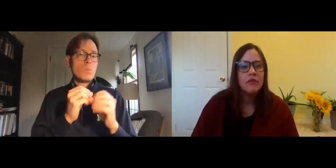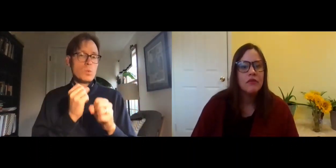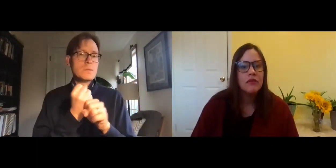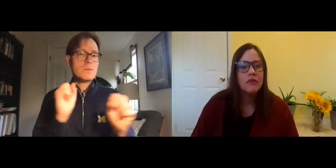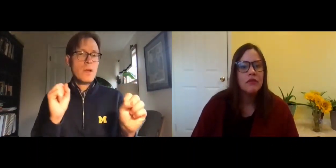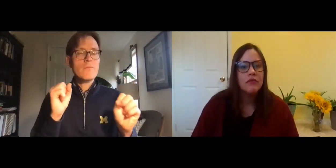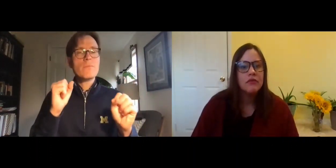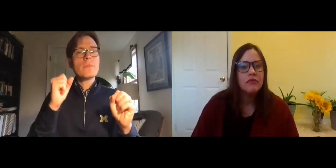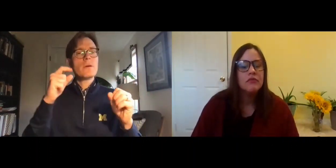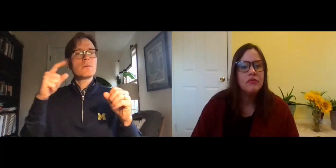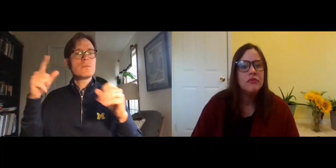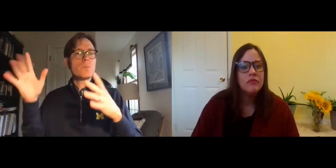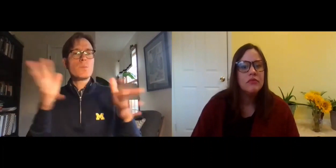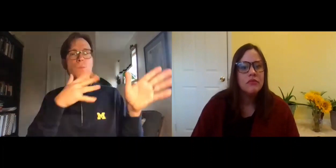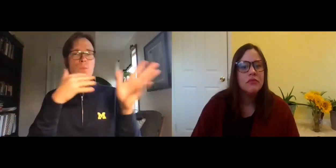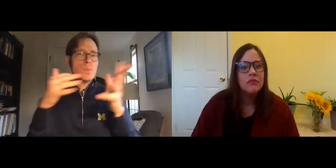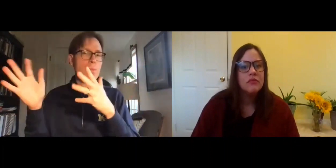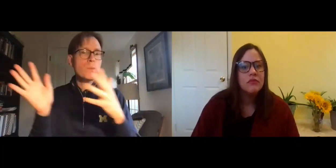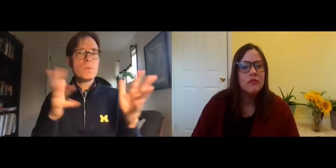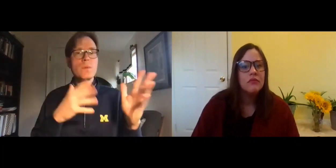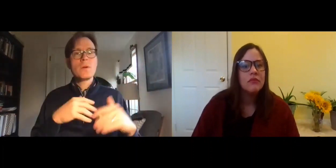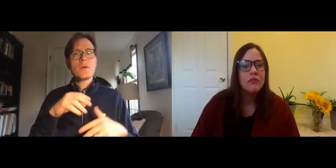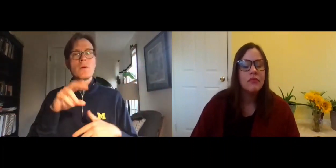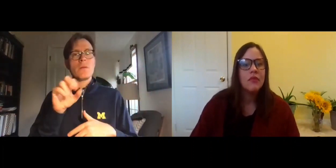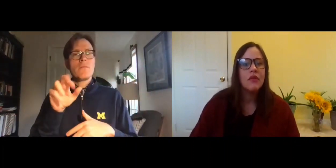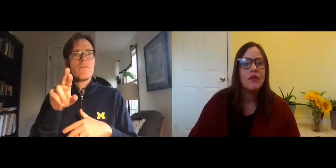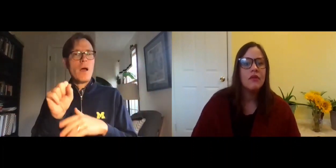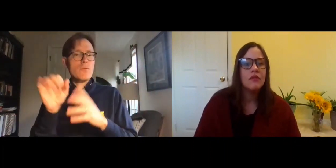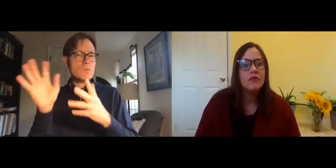Right, and gathering outdoors is more safe.